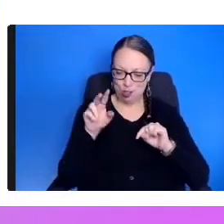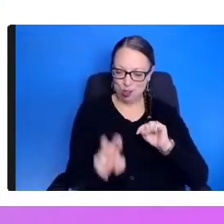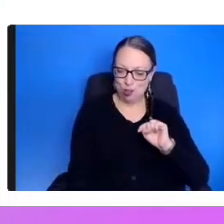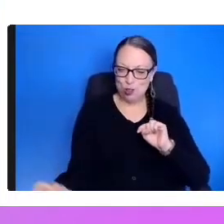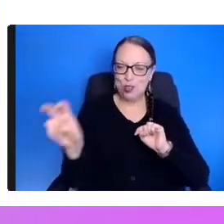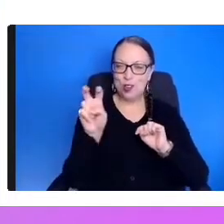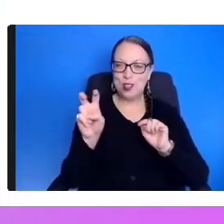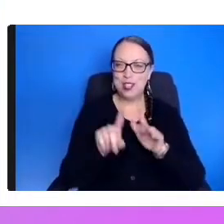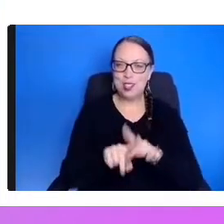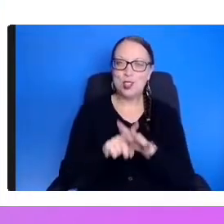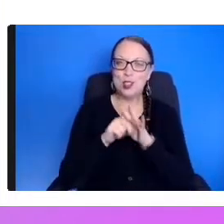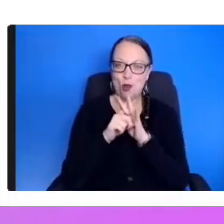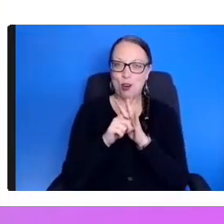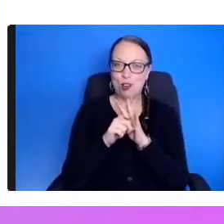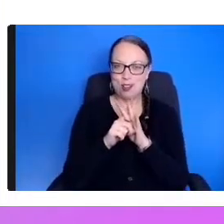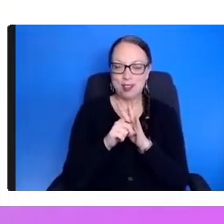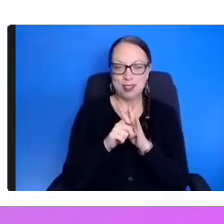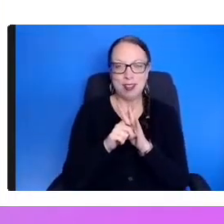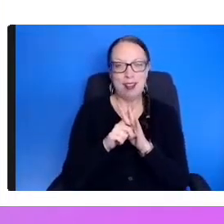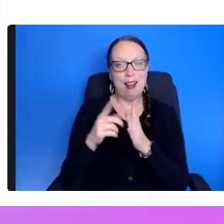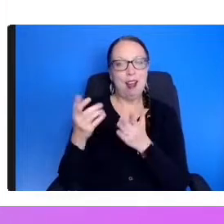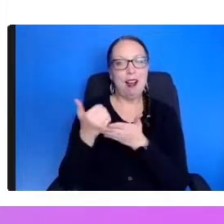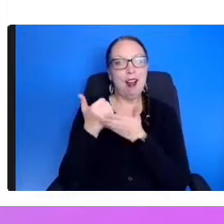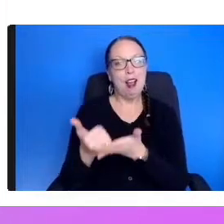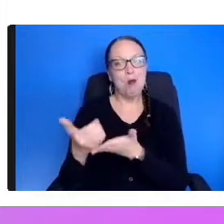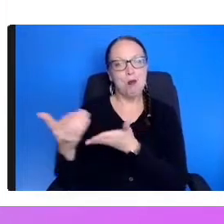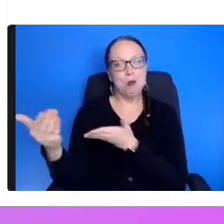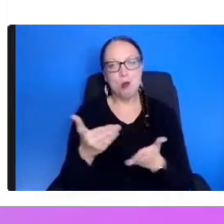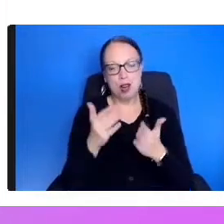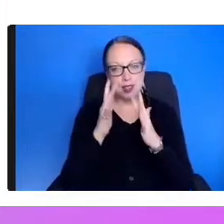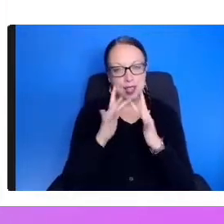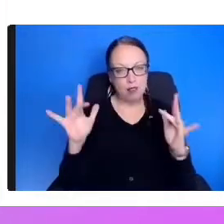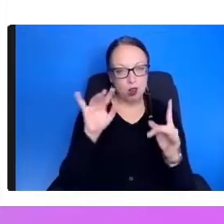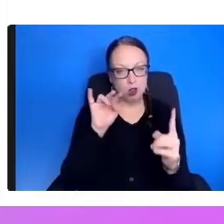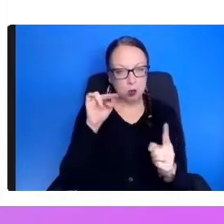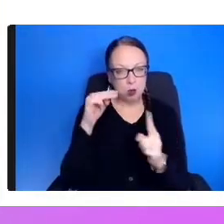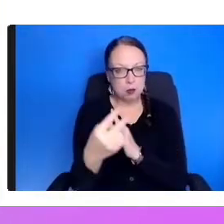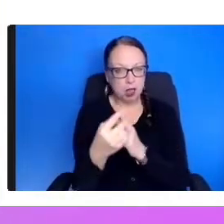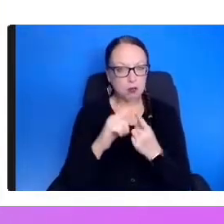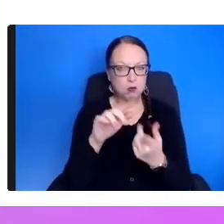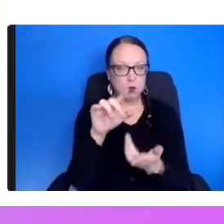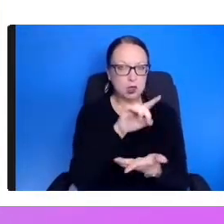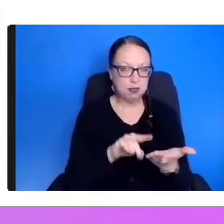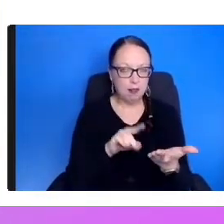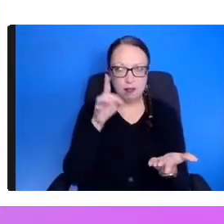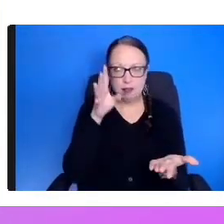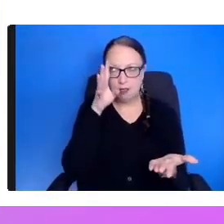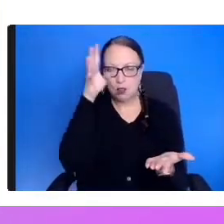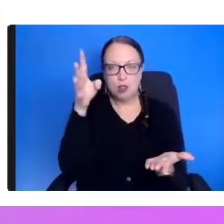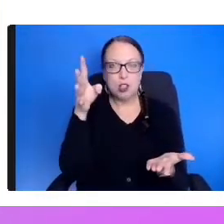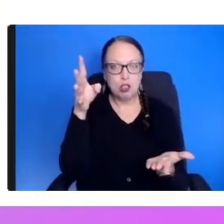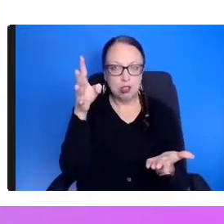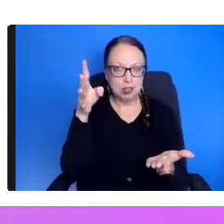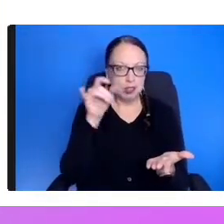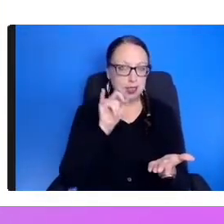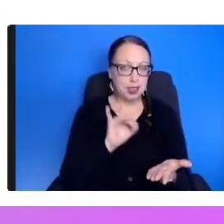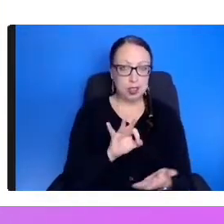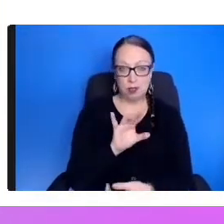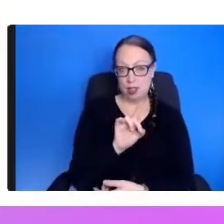and helping bring more diverse insight into the design and innovation whether it's in digital or across the board